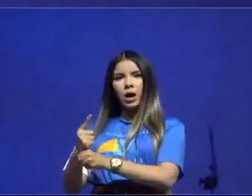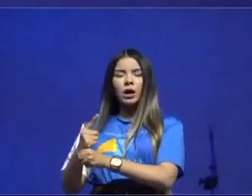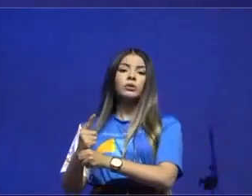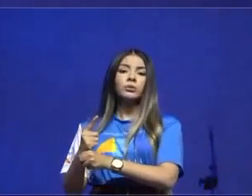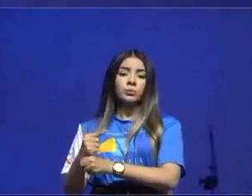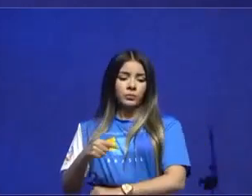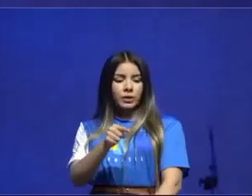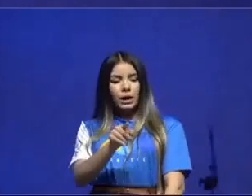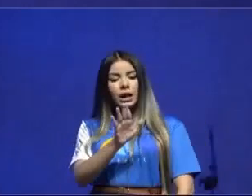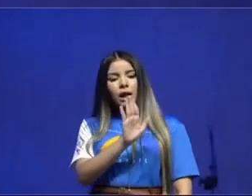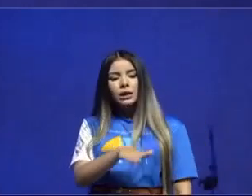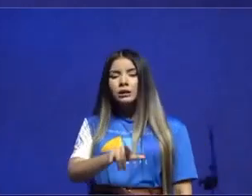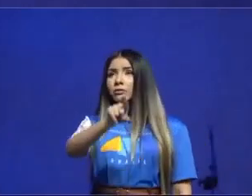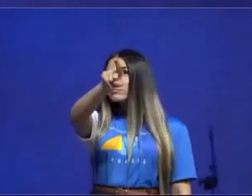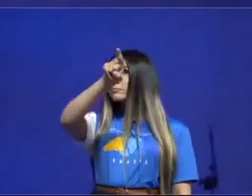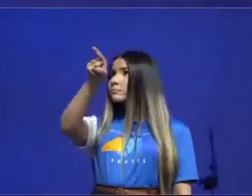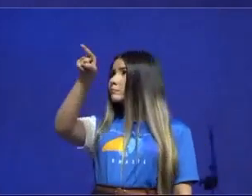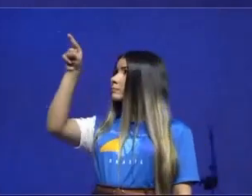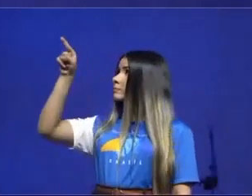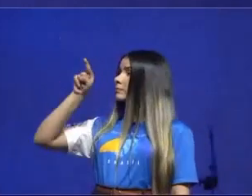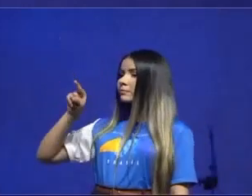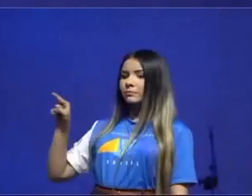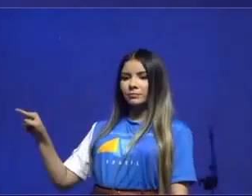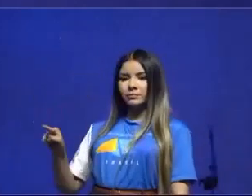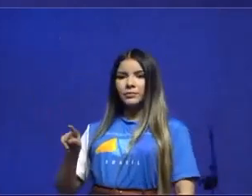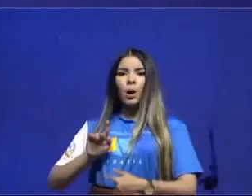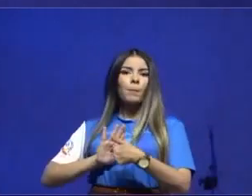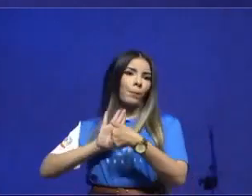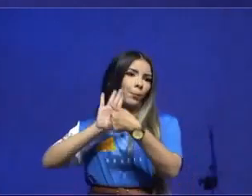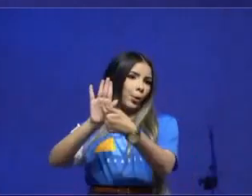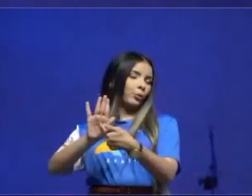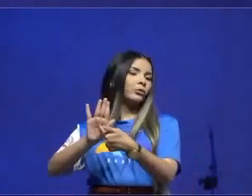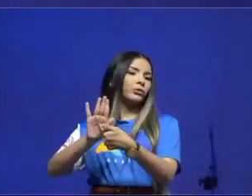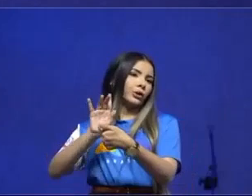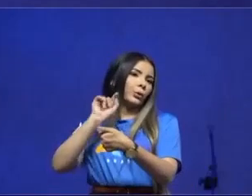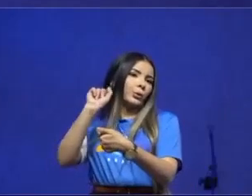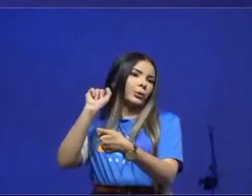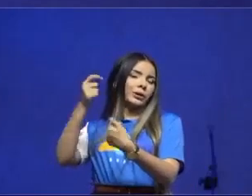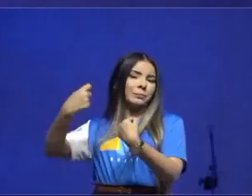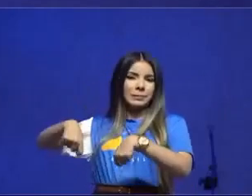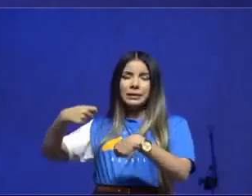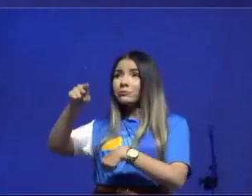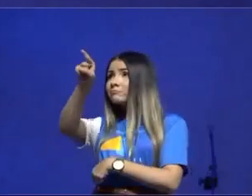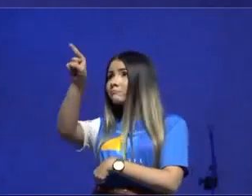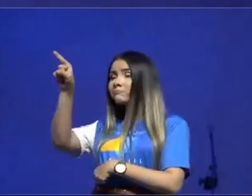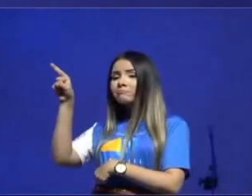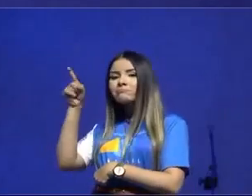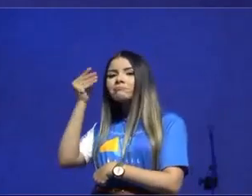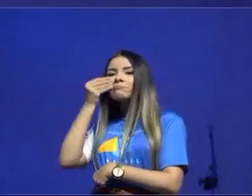is already pointing out, that is, showing what he needs and trying to get the attention of the other